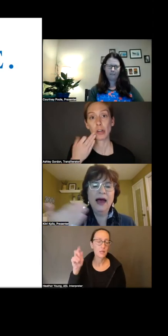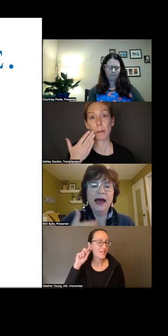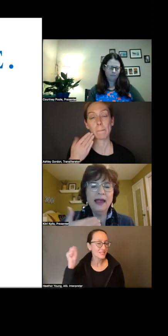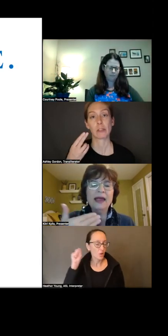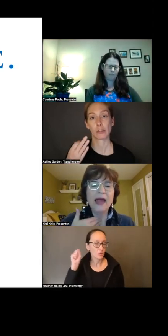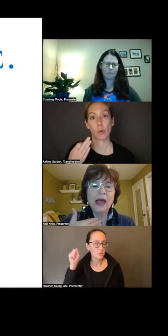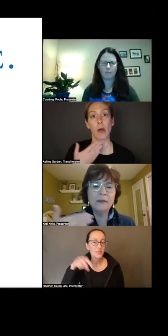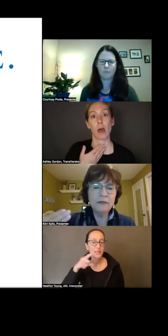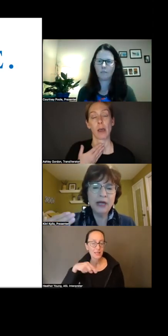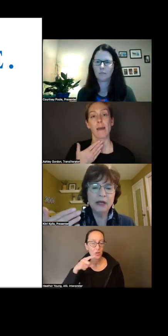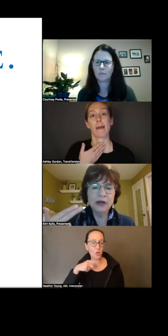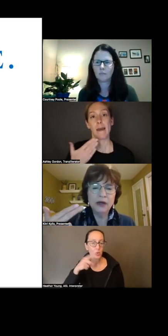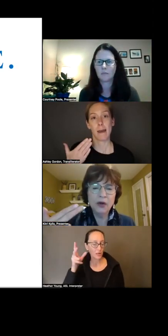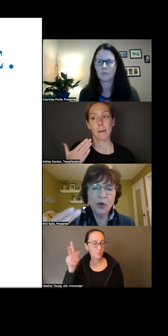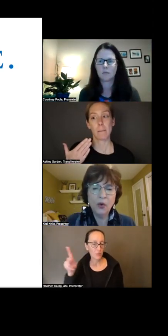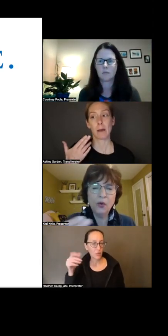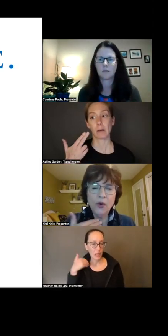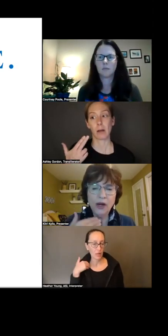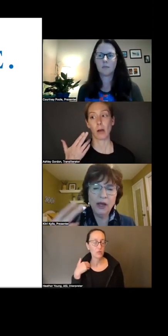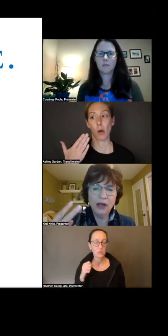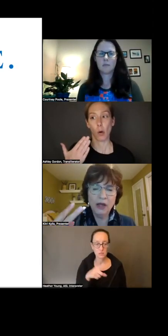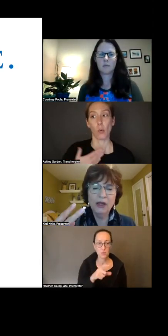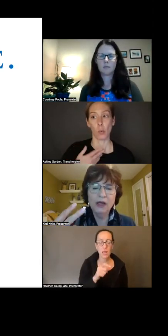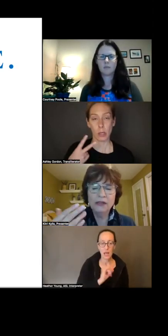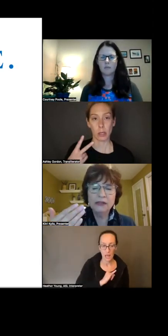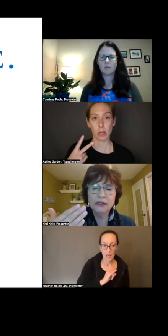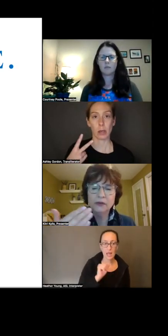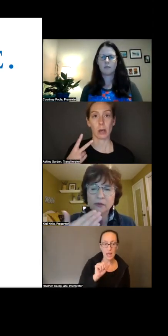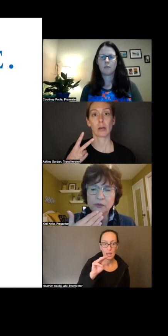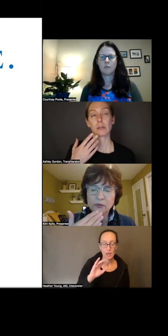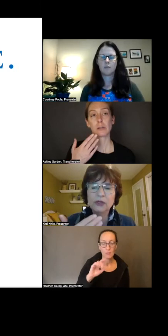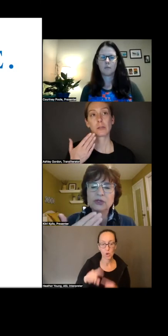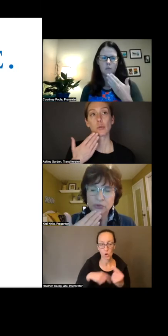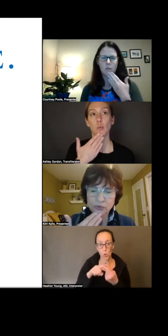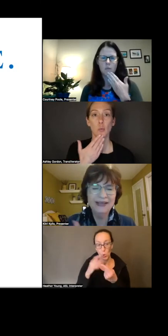I am guh-oing tuh-oo, to,